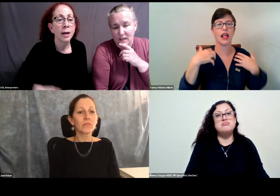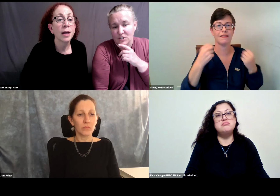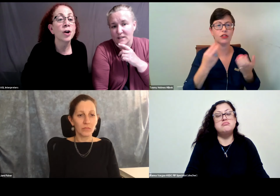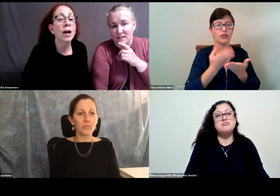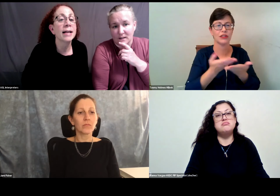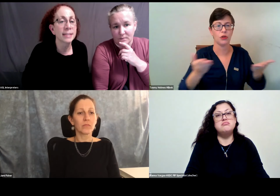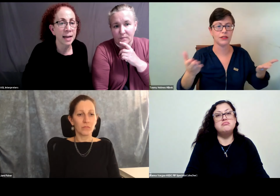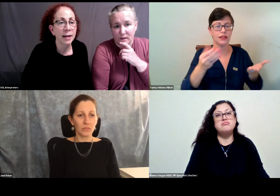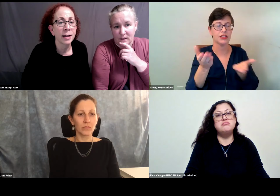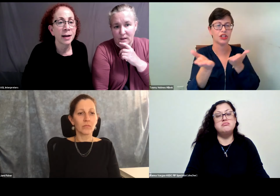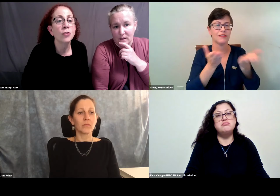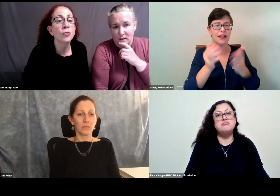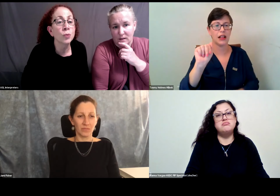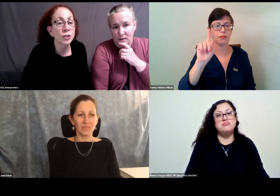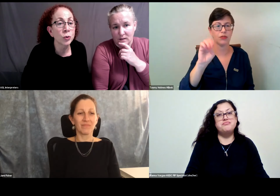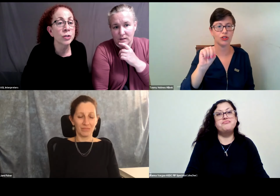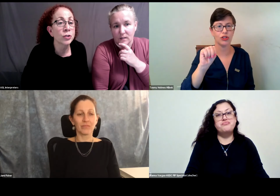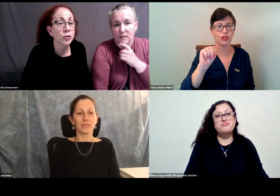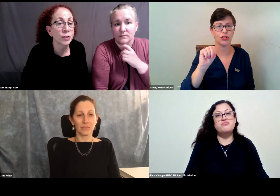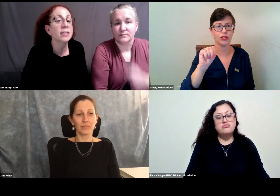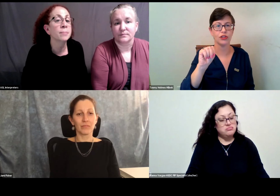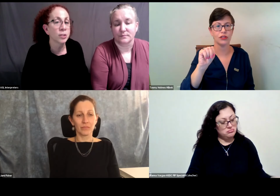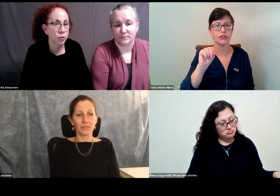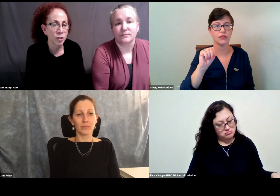SA health resource services administration.